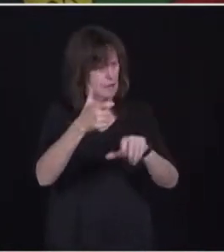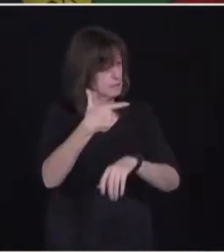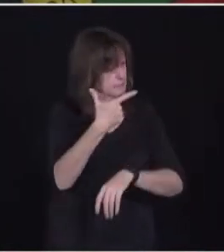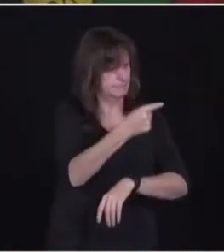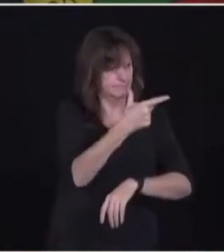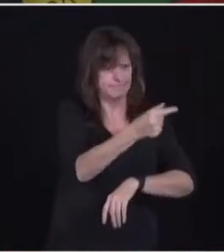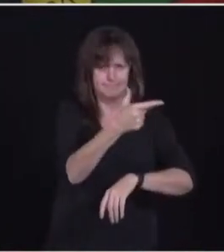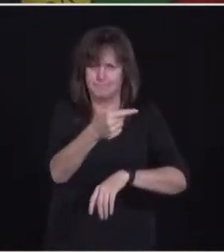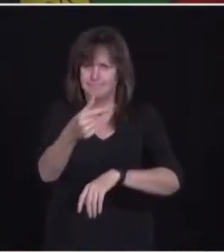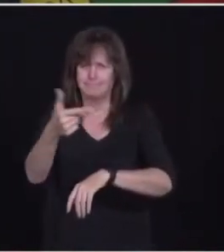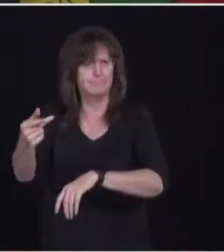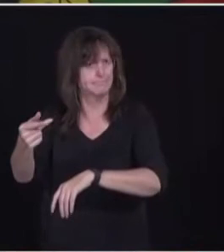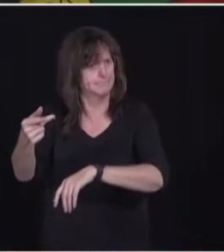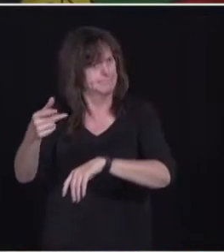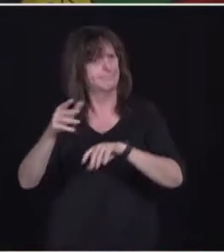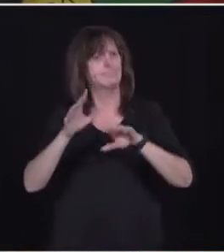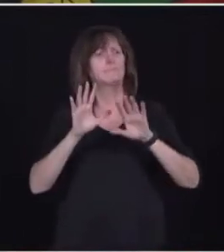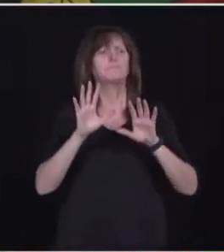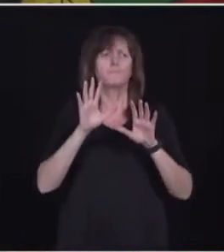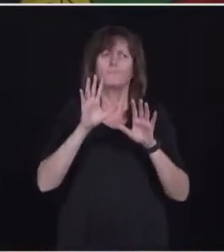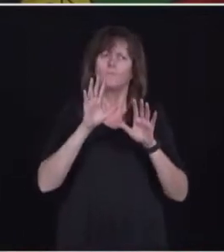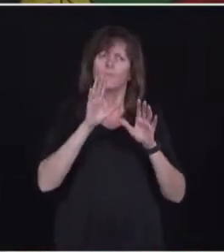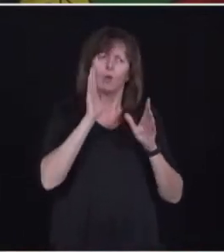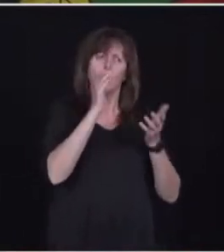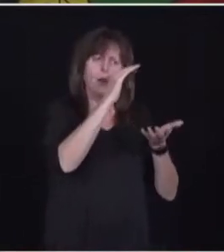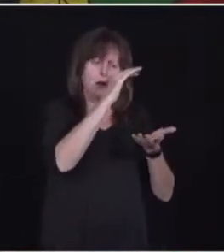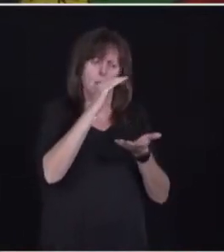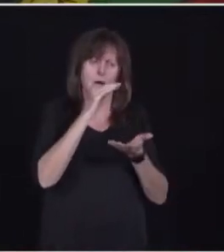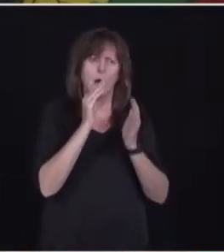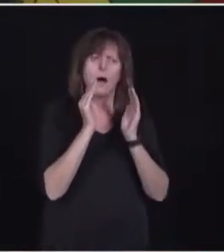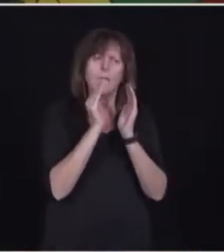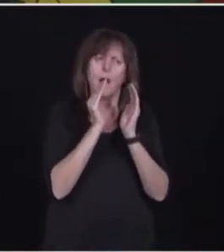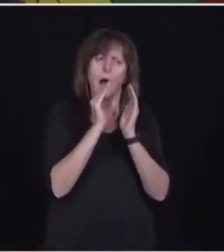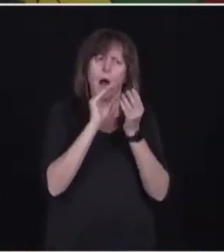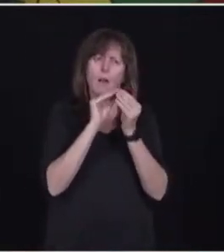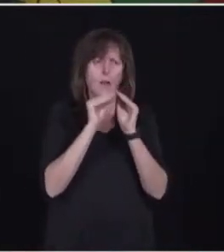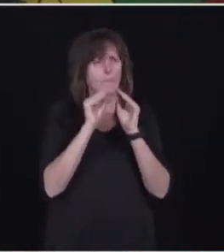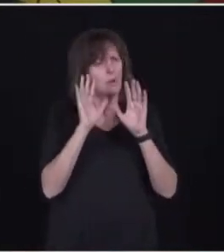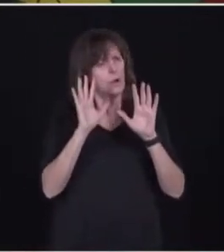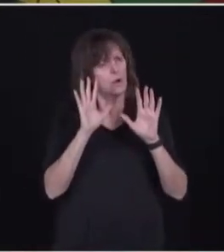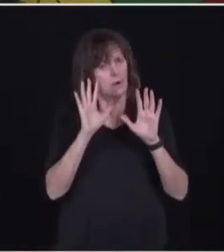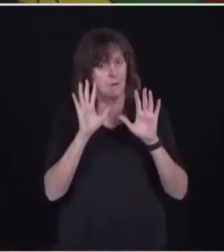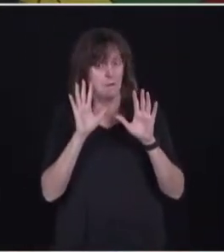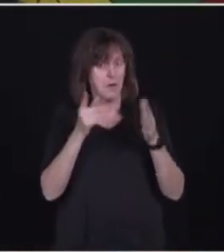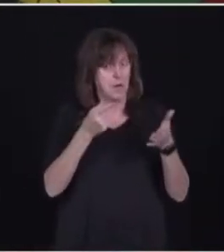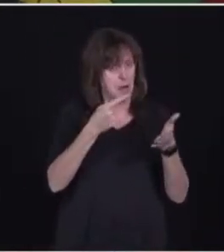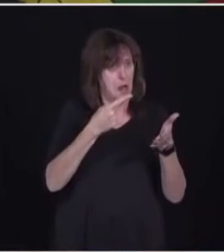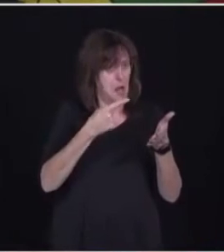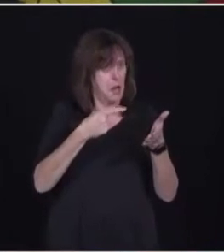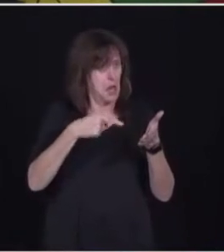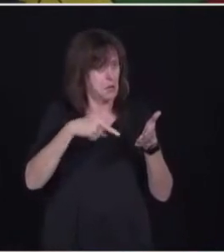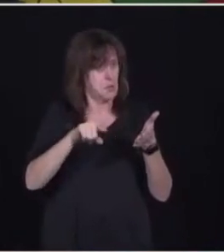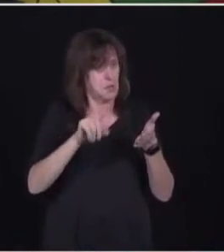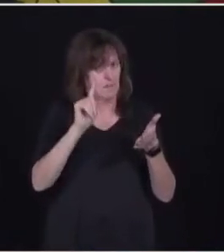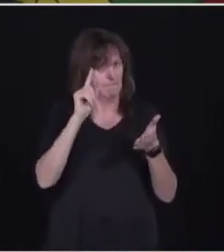as quickly as possible. Our first shipments of a very small number of doses could arrive as early as next week.